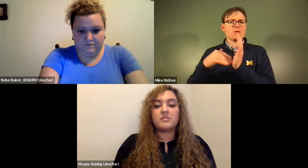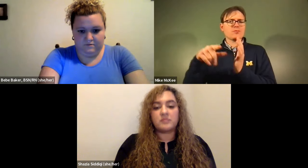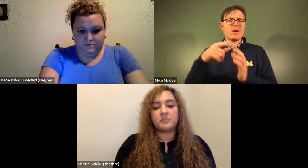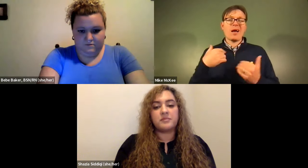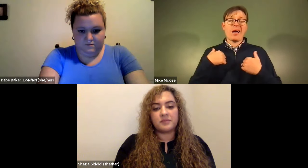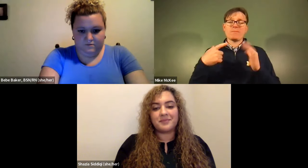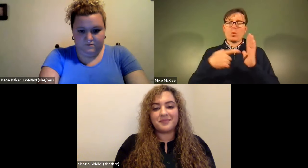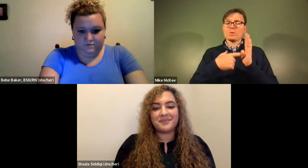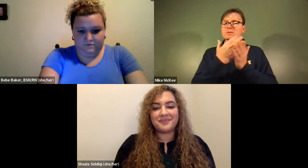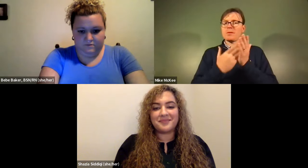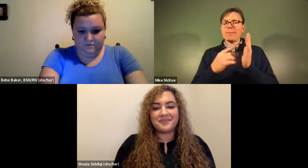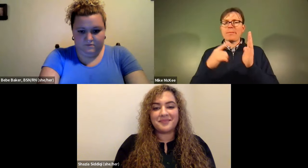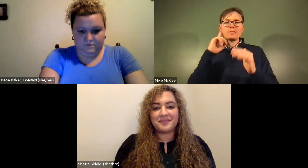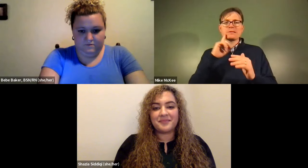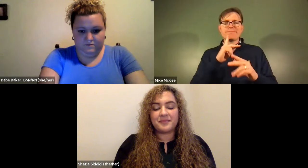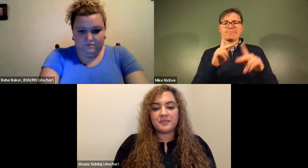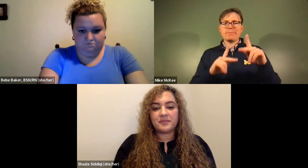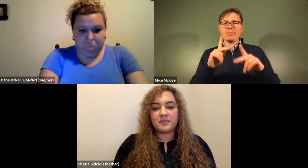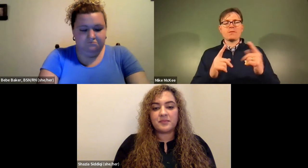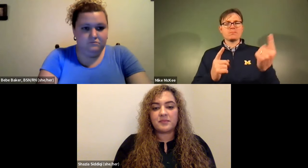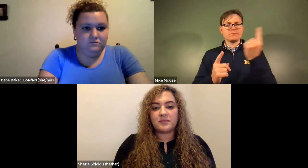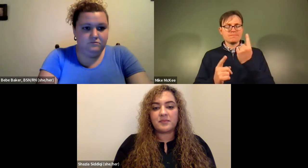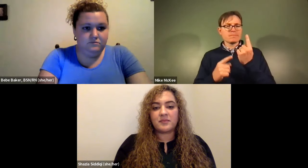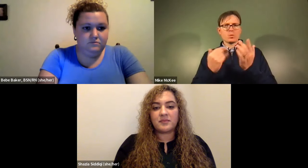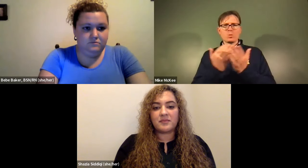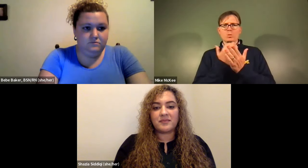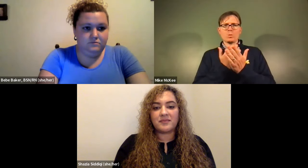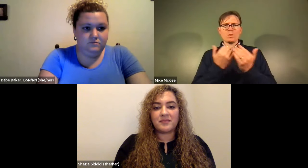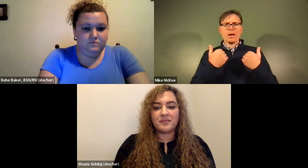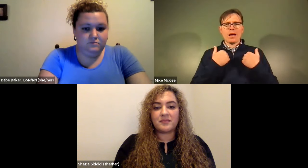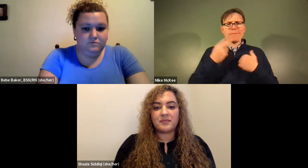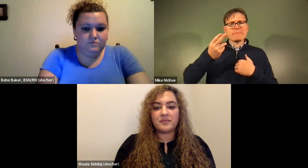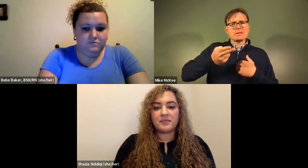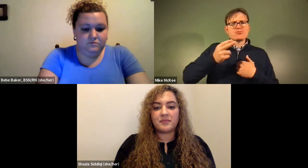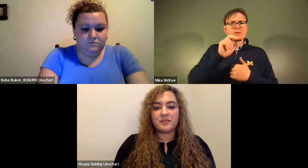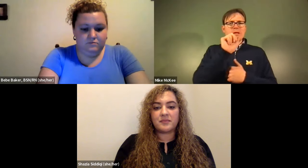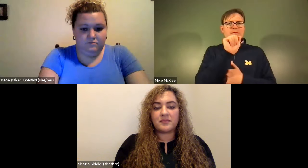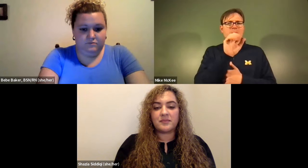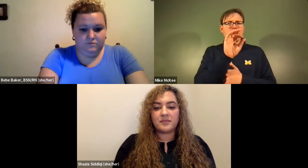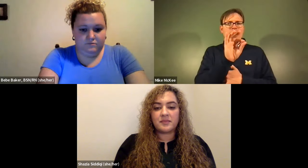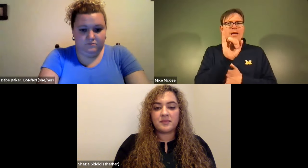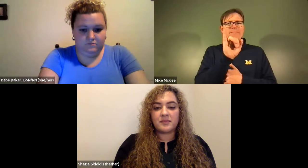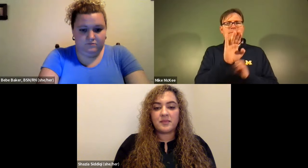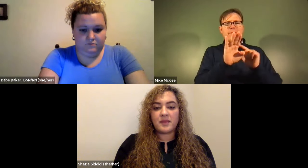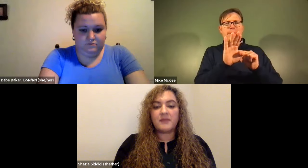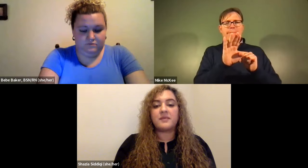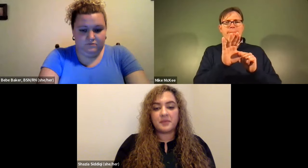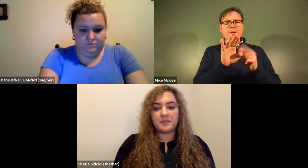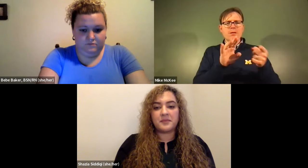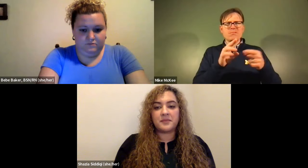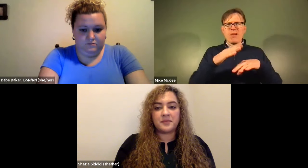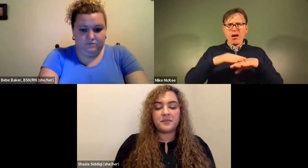James Cech: But please it's important to talk with your doctor, because there are some deaf patients who come to me, and they have a history of afm.